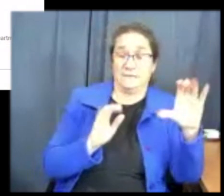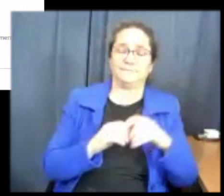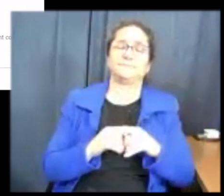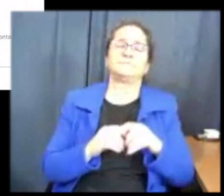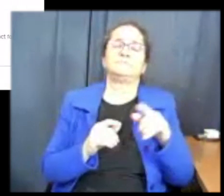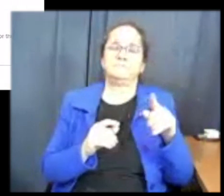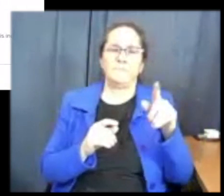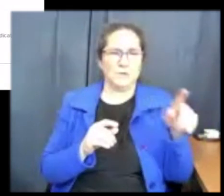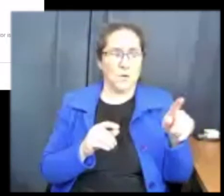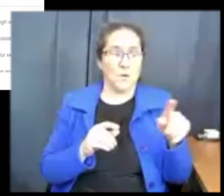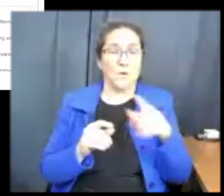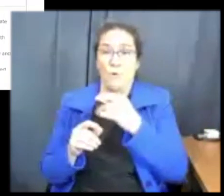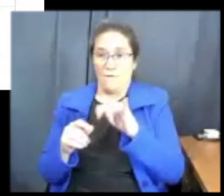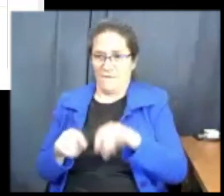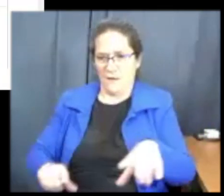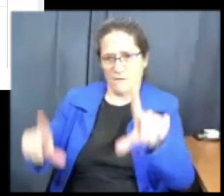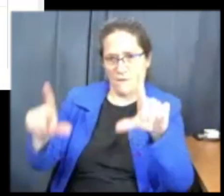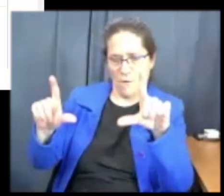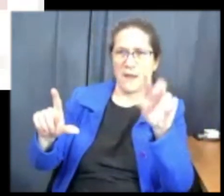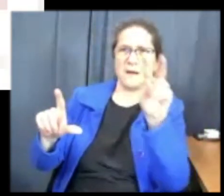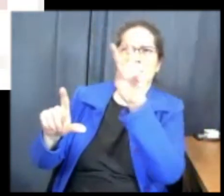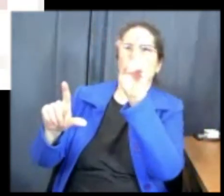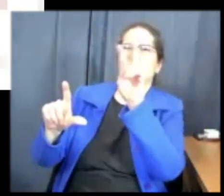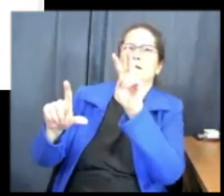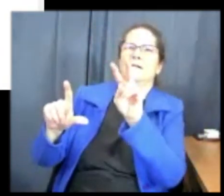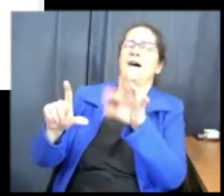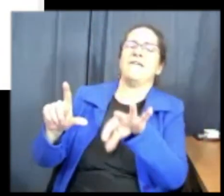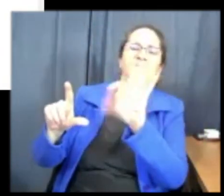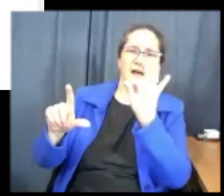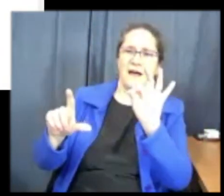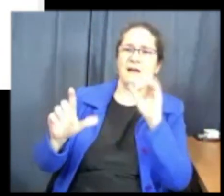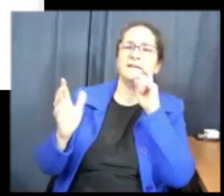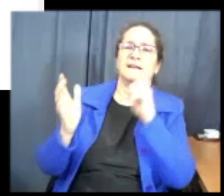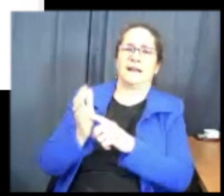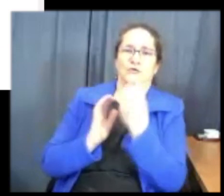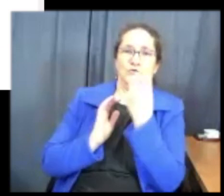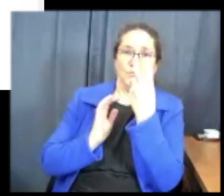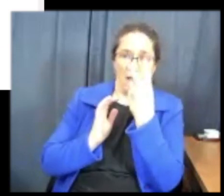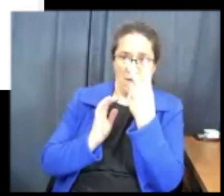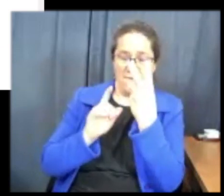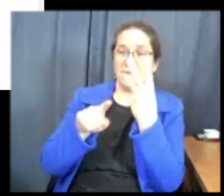so we would scroll up to that data. We would open this up and then when